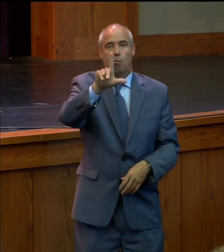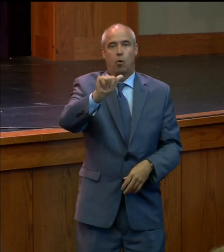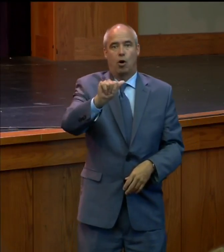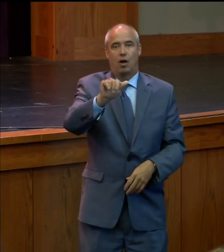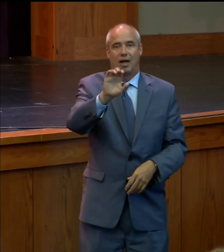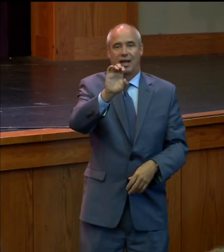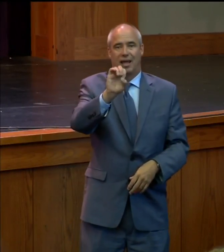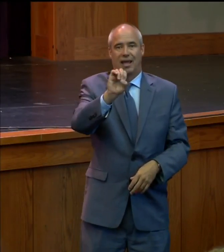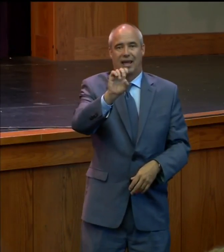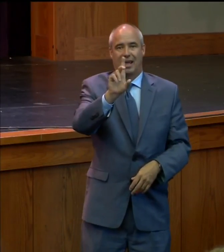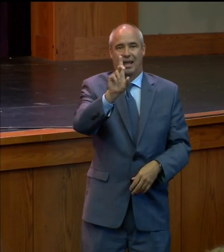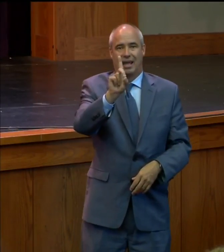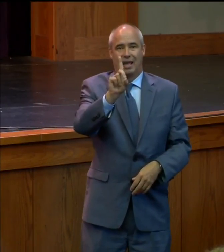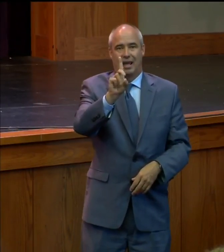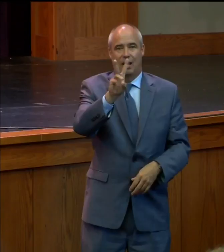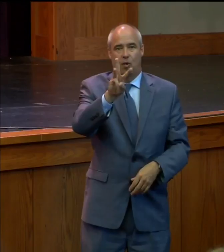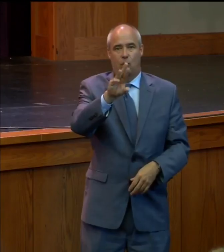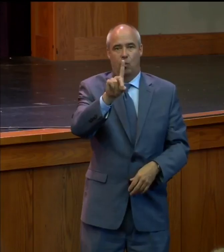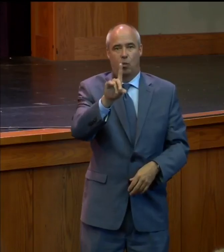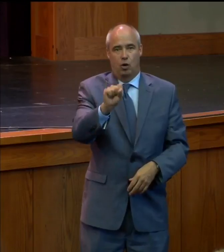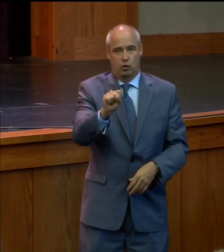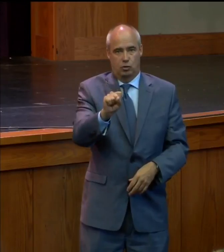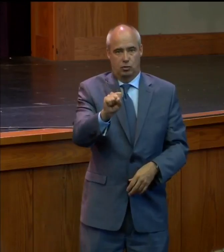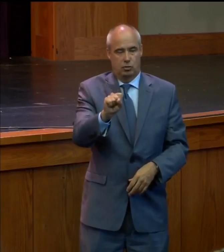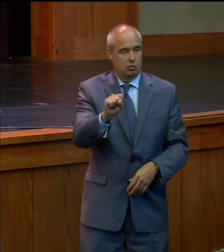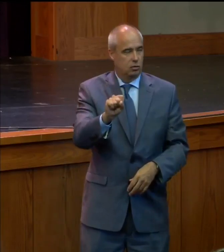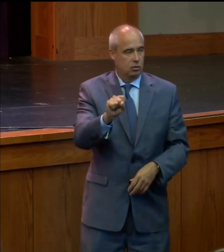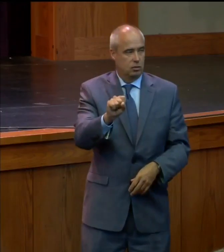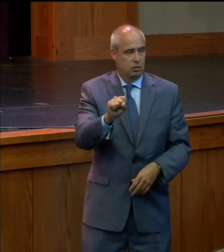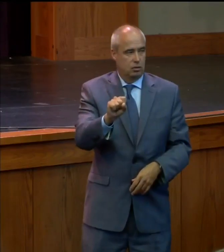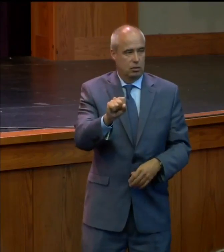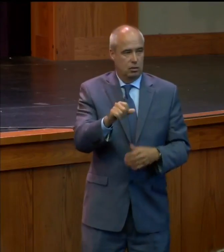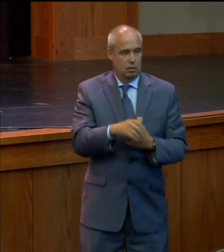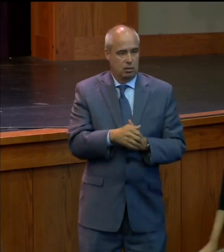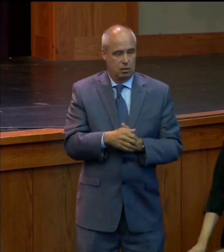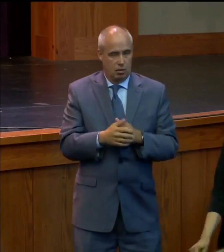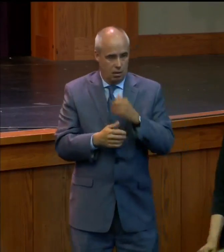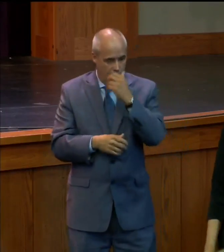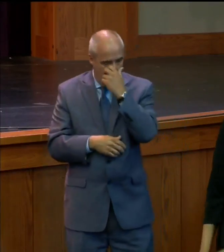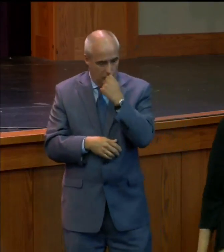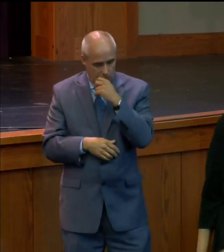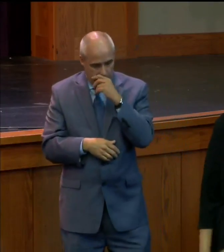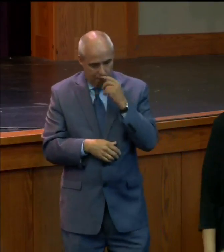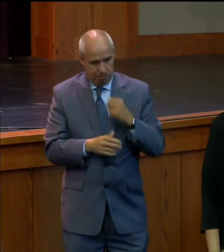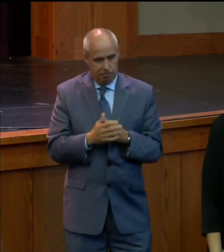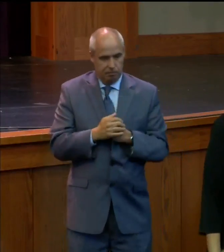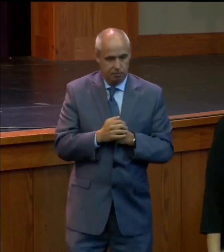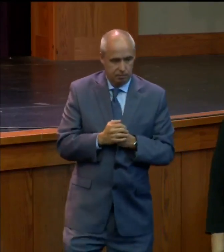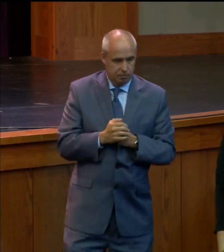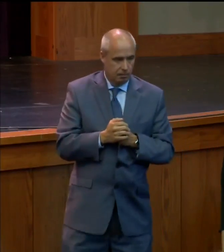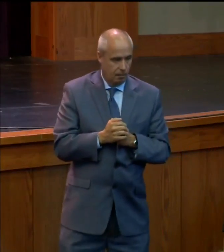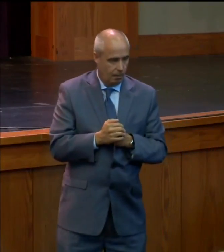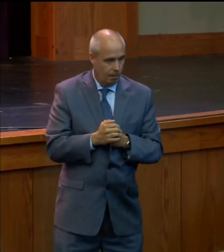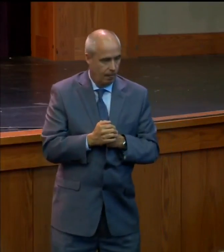[NAMES CALLED]